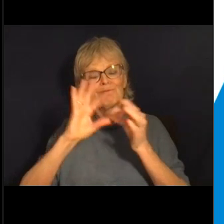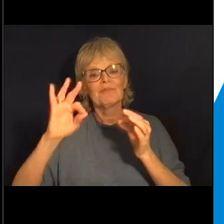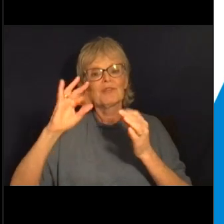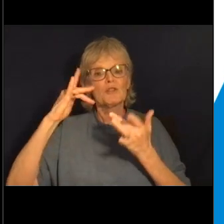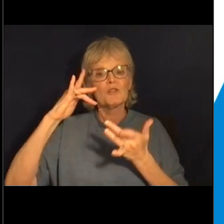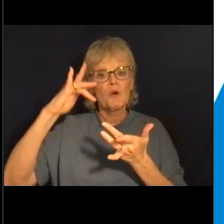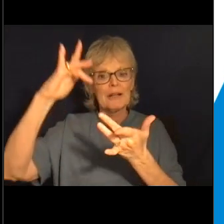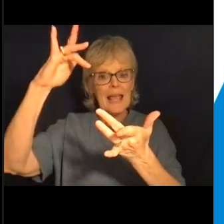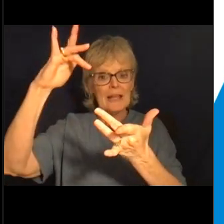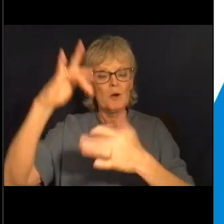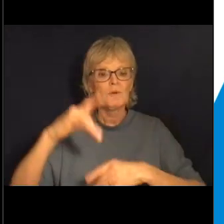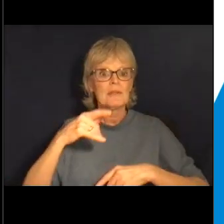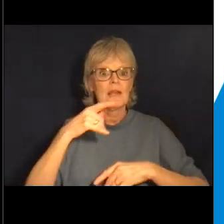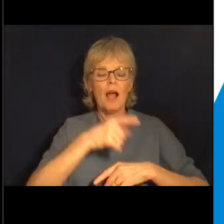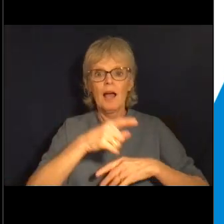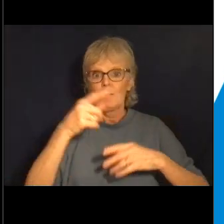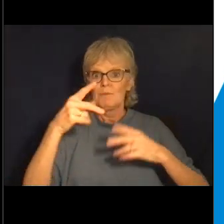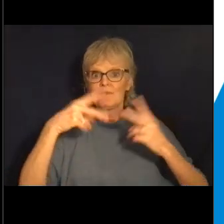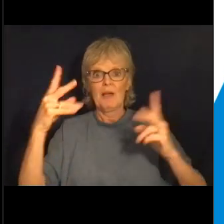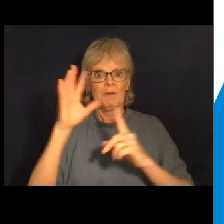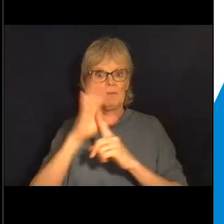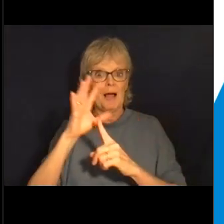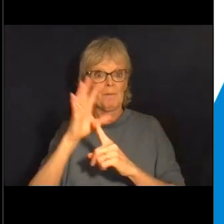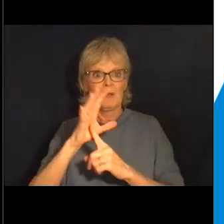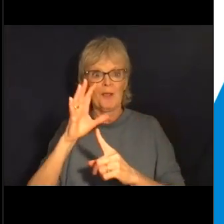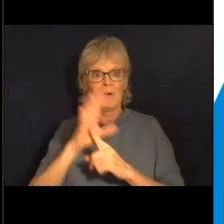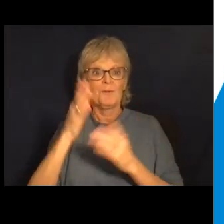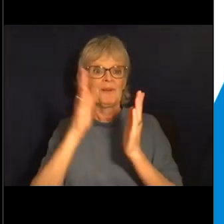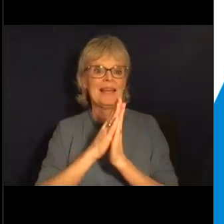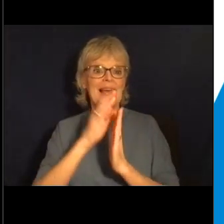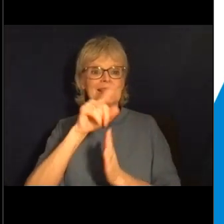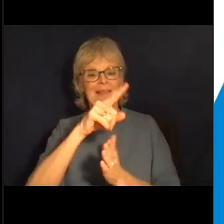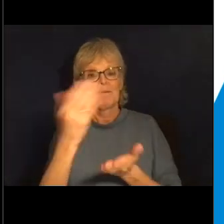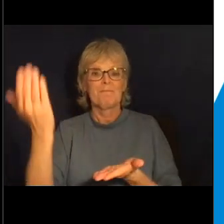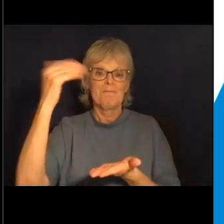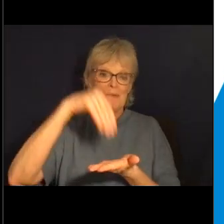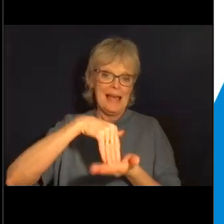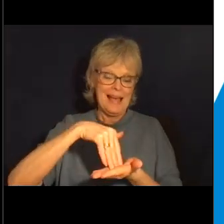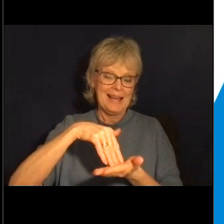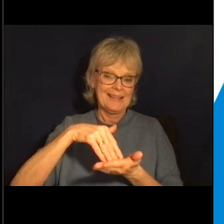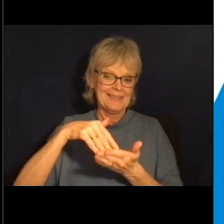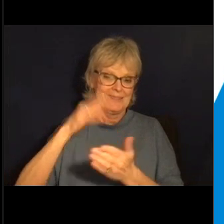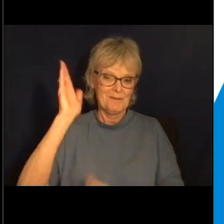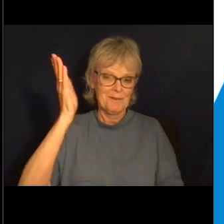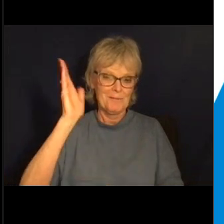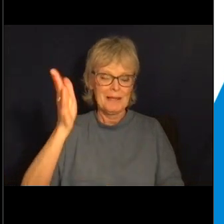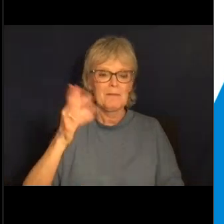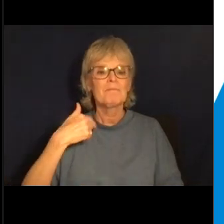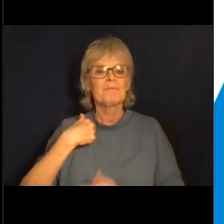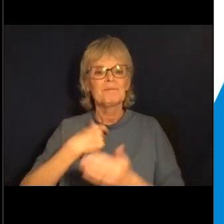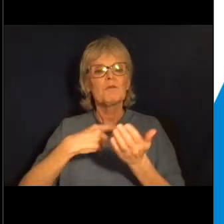And he was so popular that we asked him to come back. While we've covered hurricanes in previous talks,